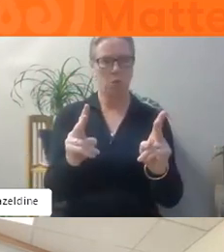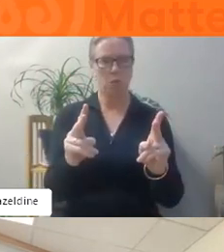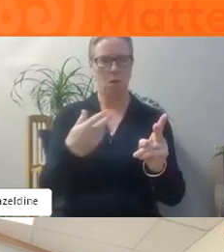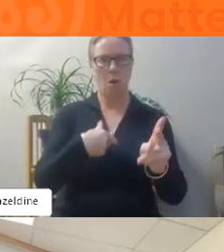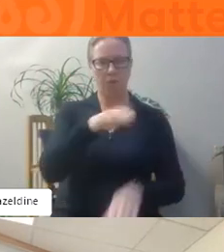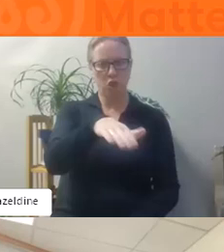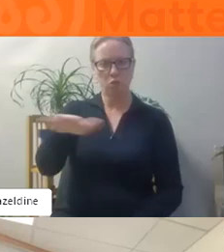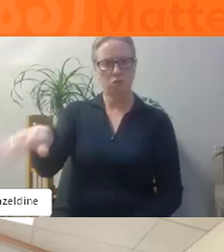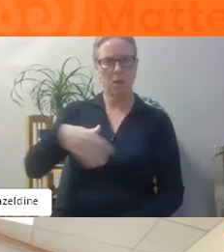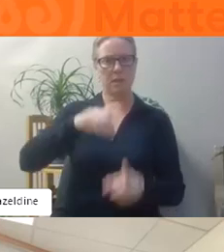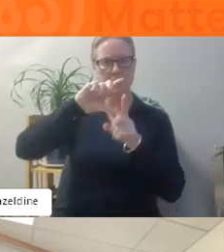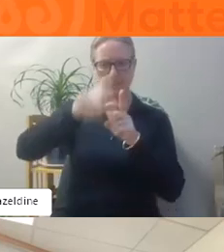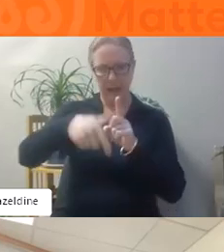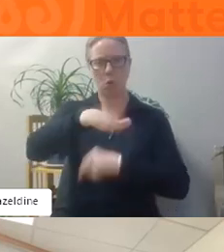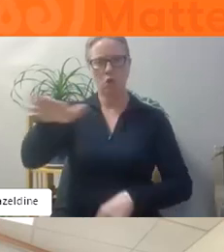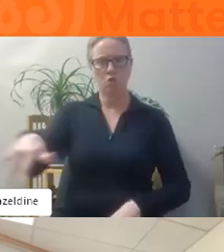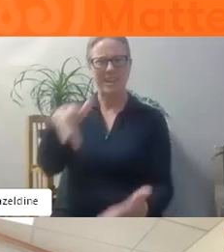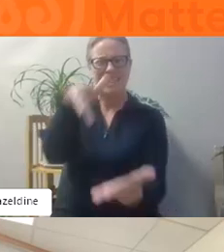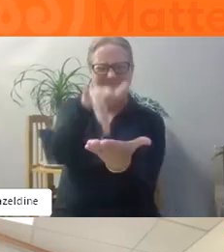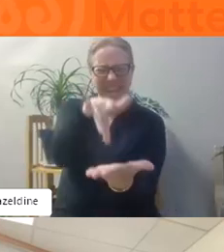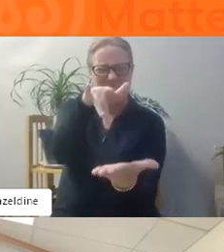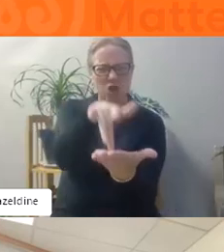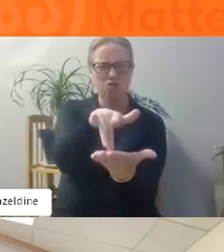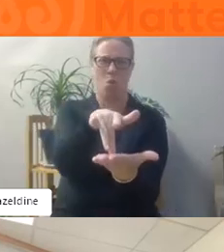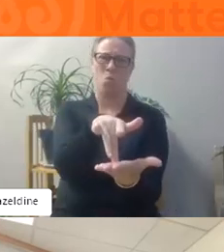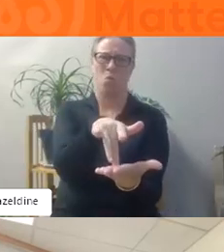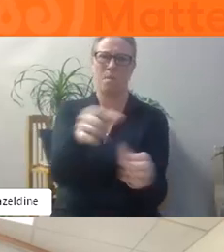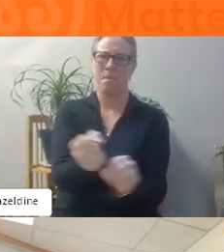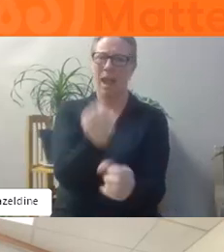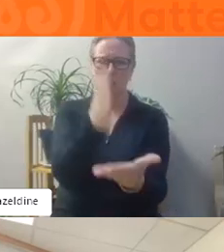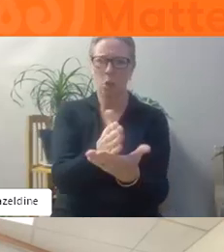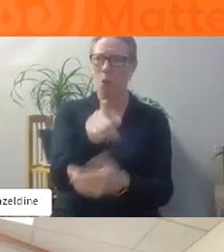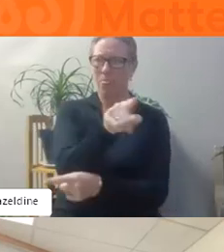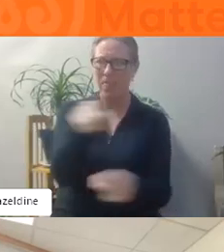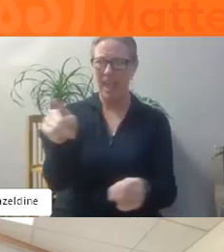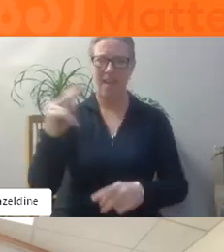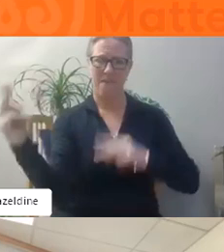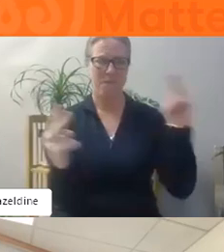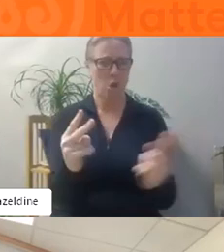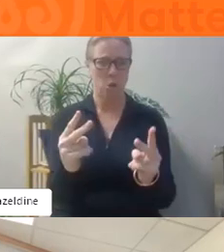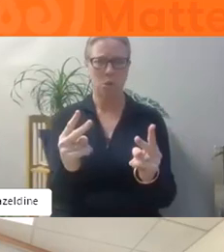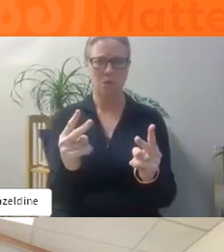whaikaha central and to ensure that their views and perspectives,